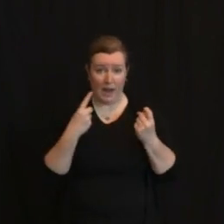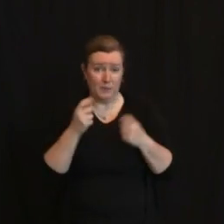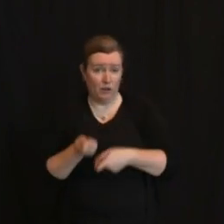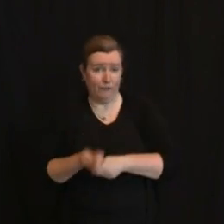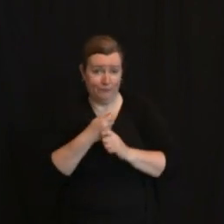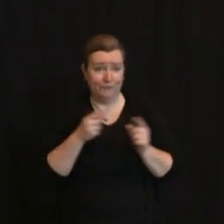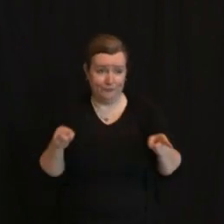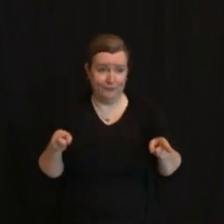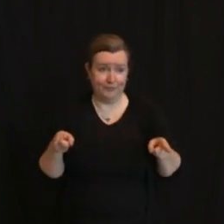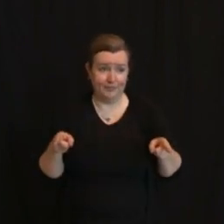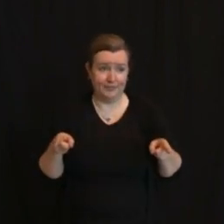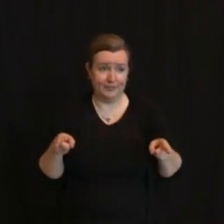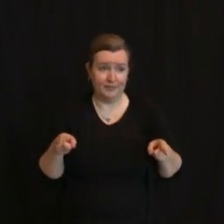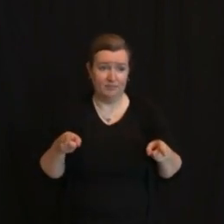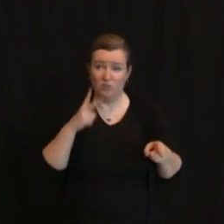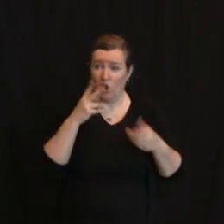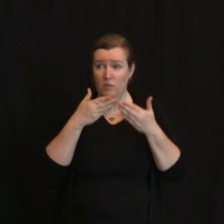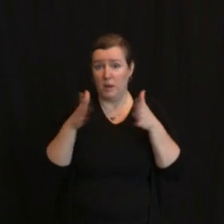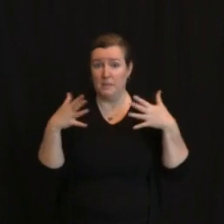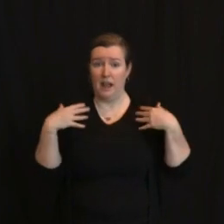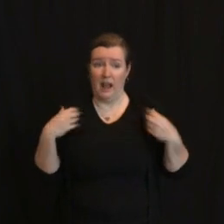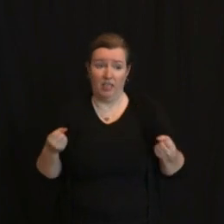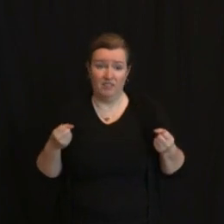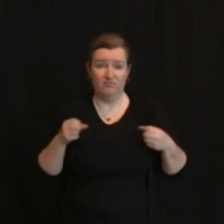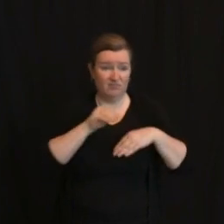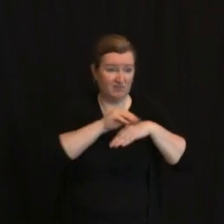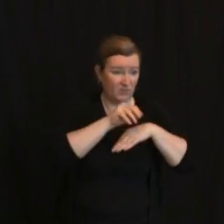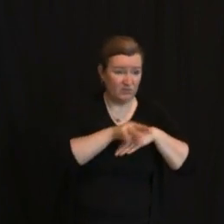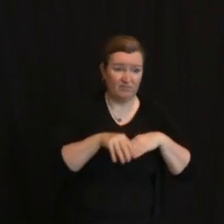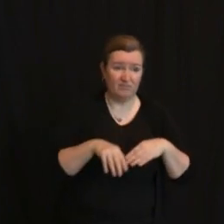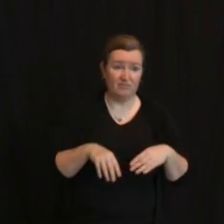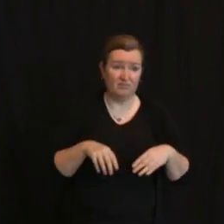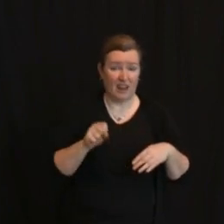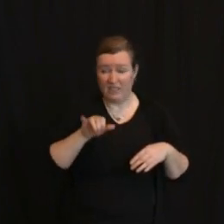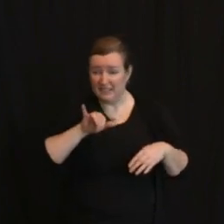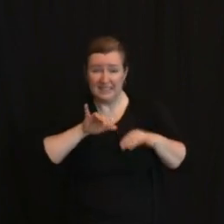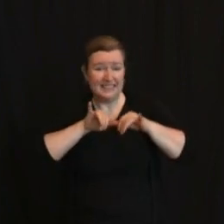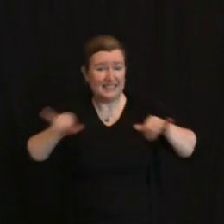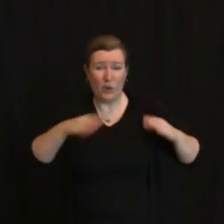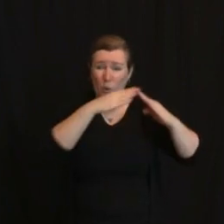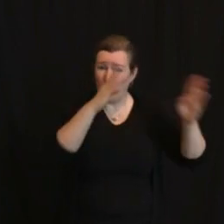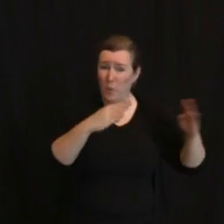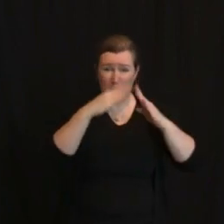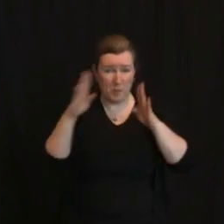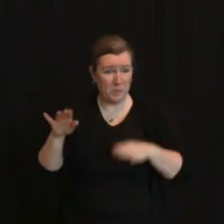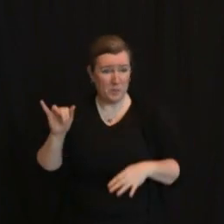STATEWIDE. GOVERNOR, AS A GENERAL POINT, THESE ORDERS ARE BUILT BASED ON